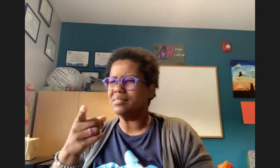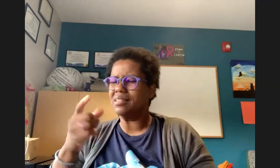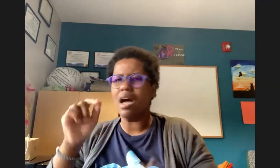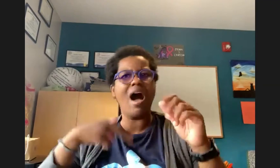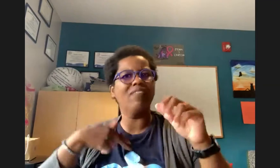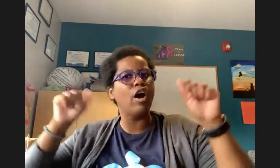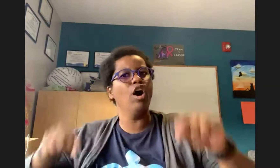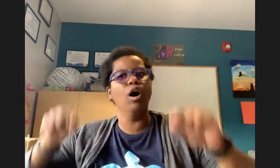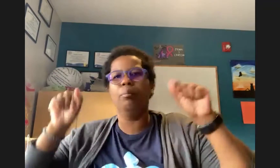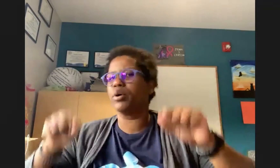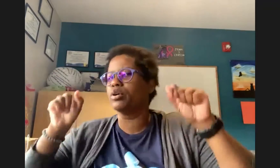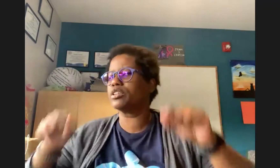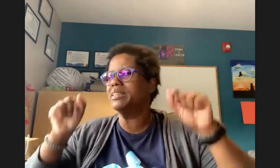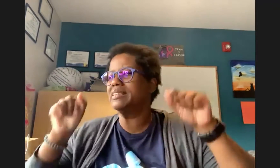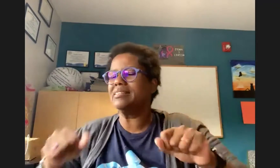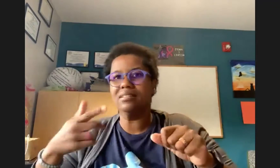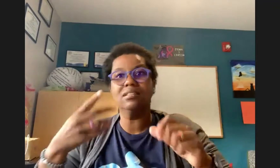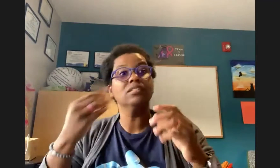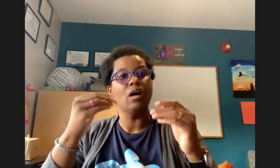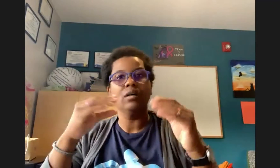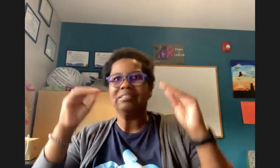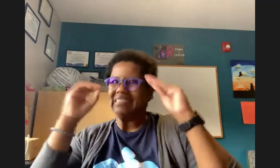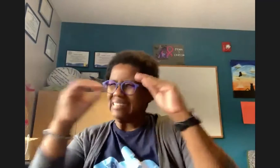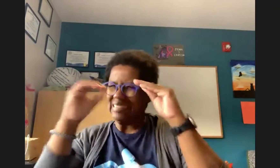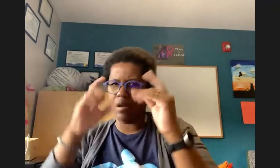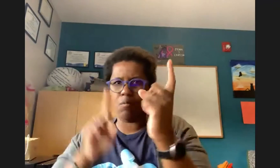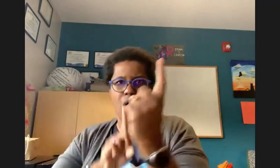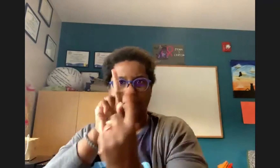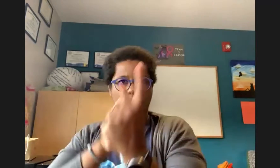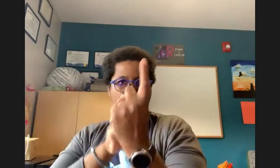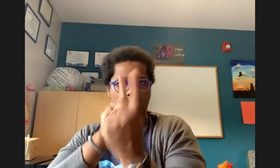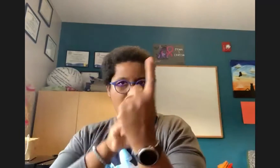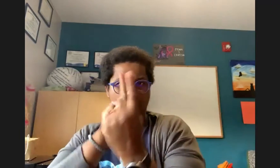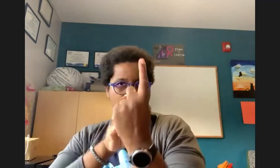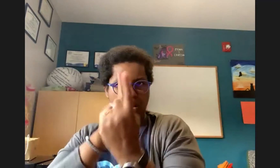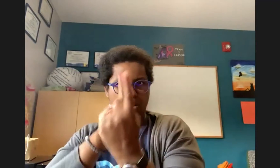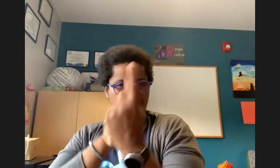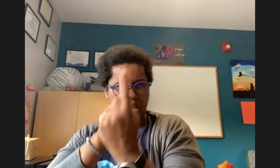And I thought I was really capable to do the work. So the teacher worked with me one-on-one